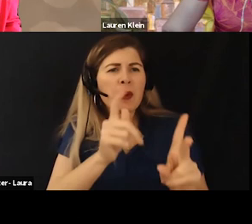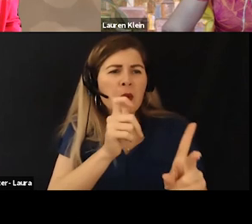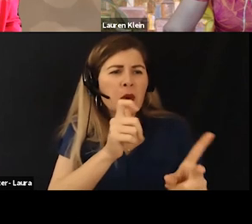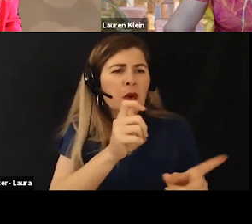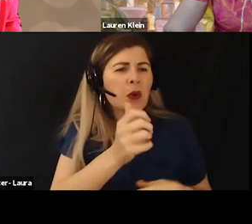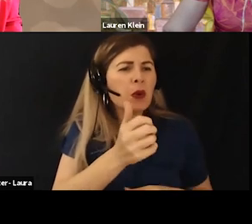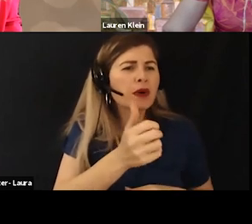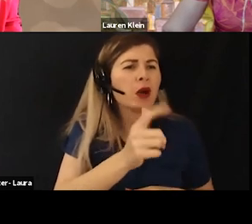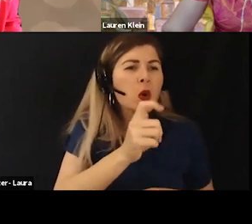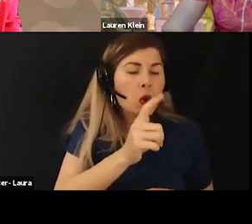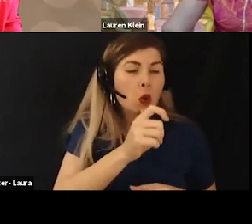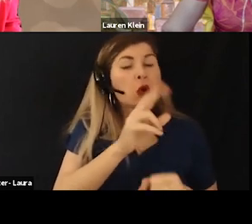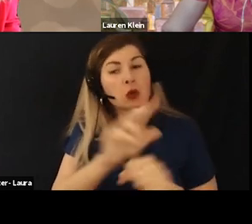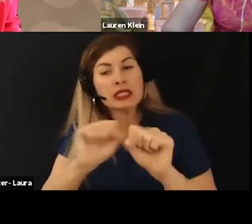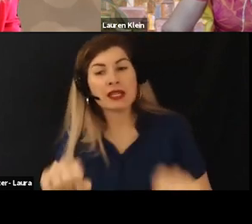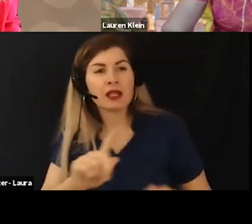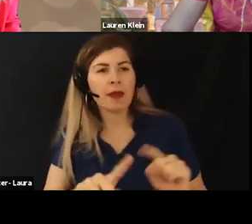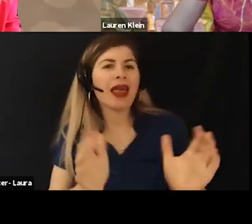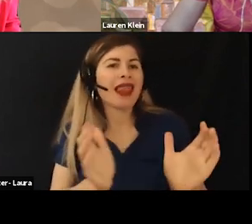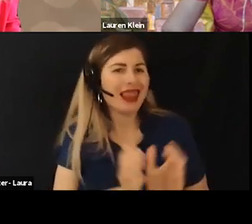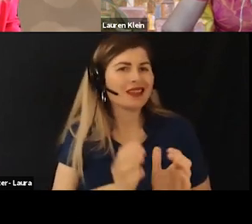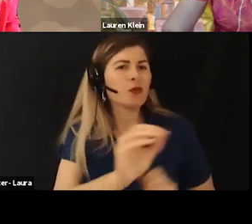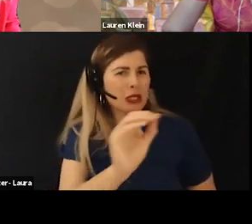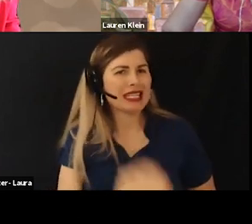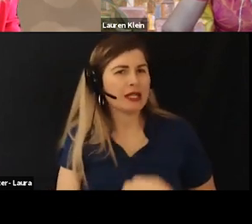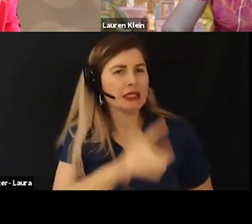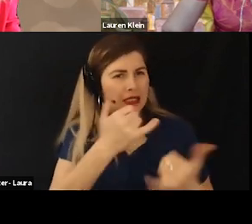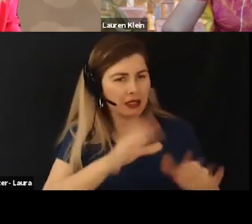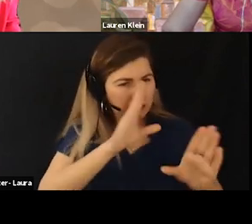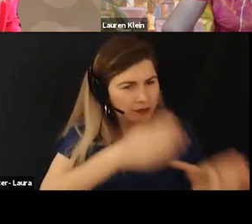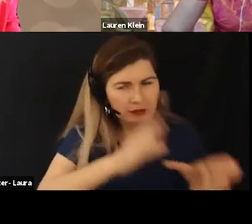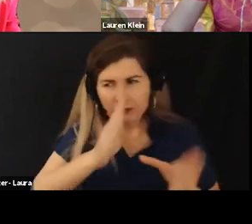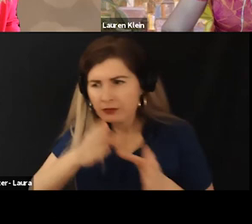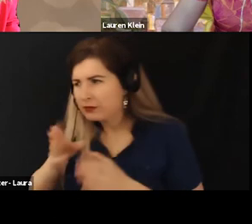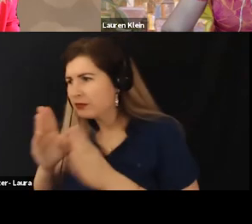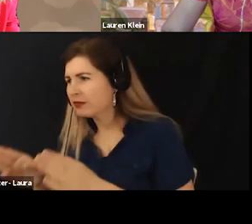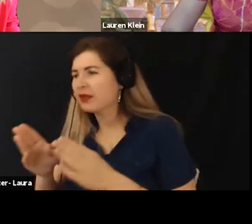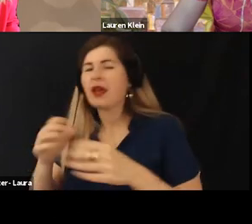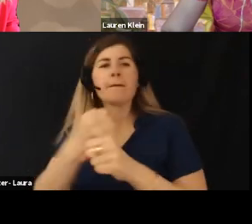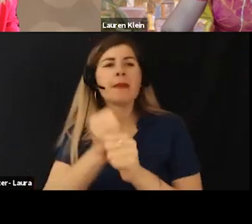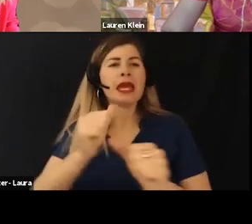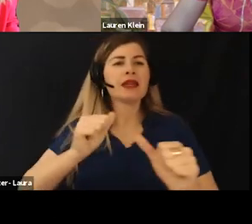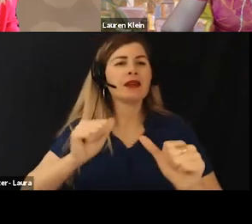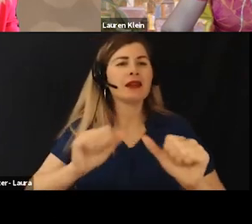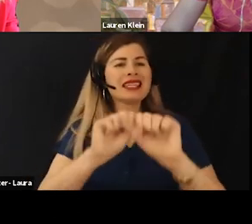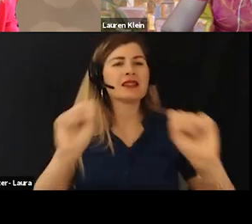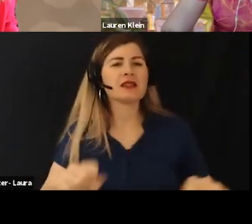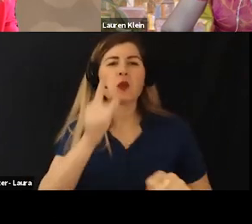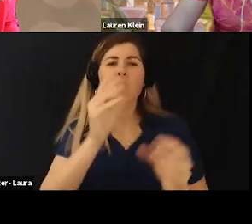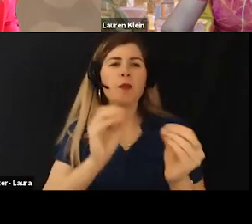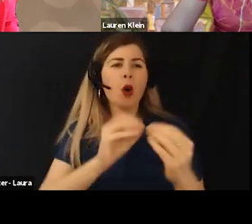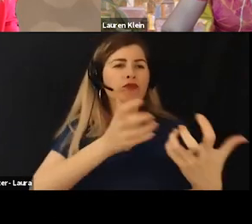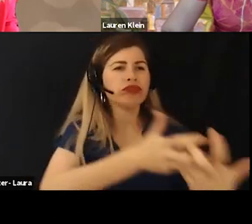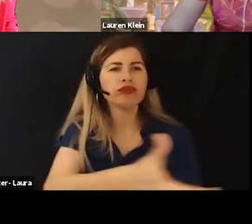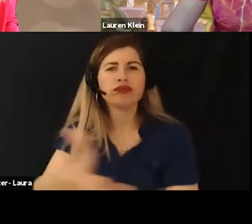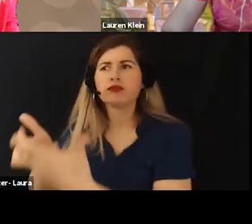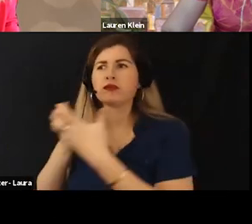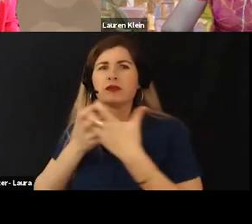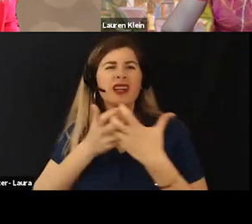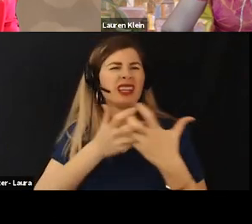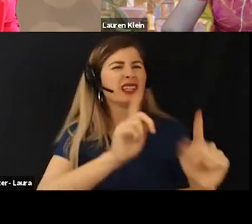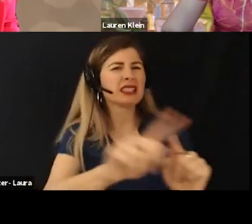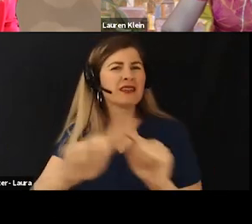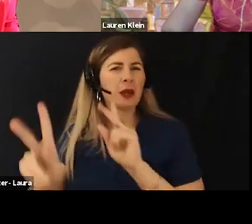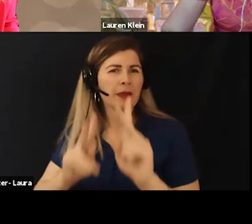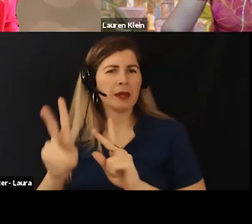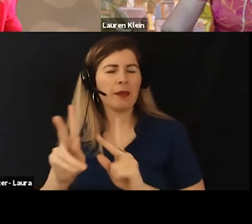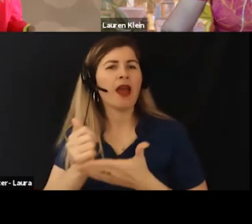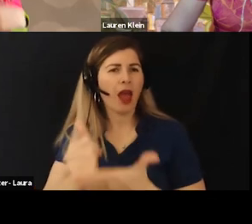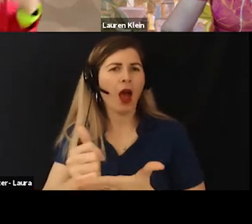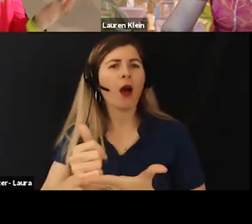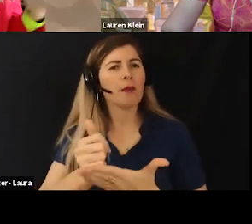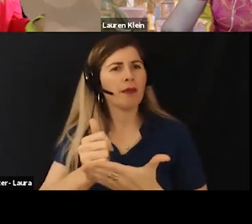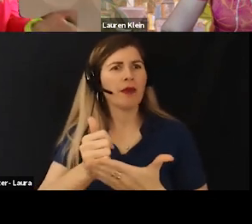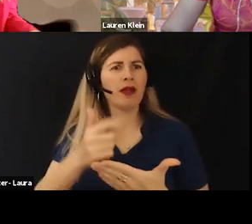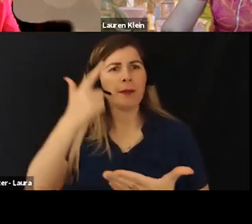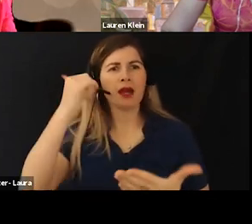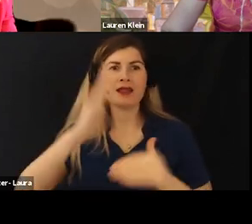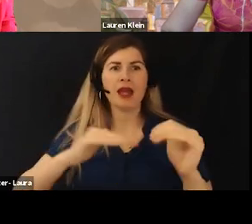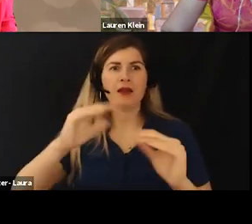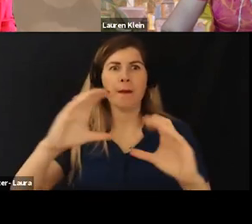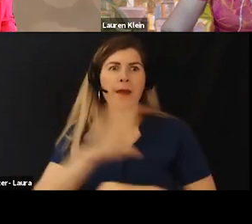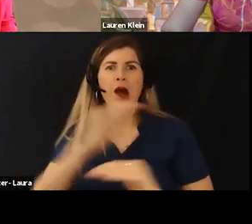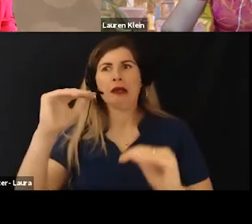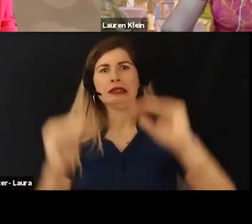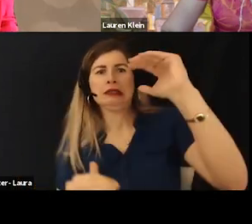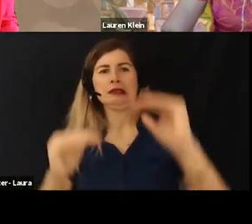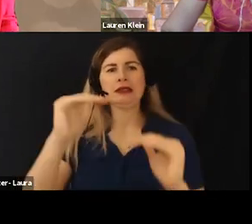And by doing so, design a system that is more robust for for everybody and that's actually how we can really address these kinds of power and balances rather than really inscribed them into our systems.